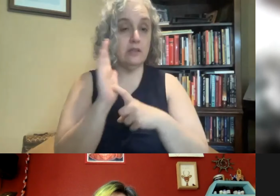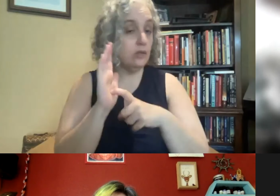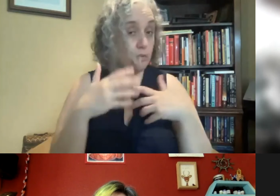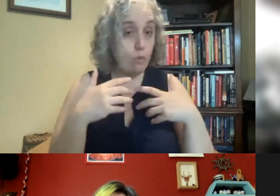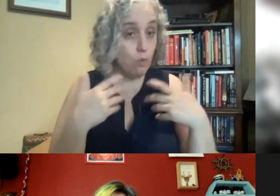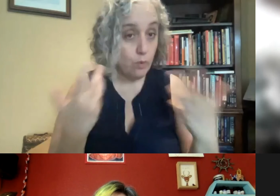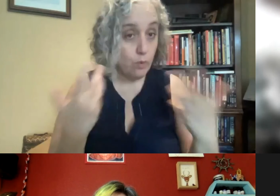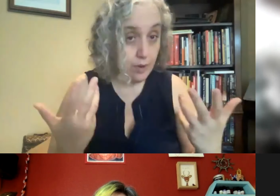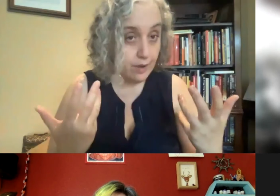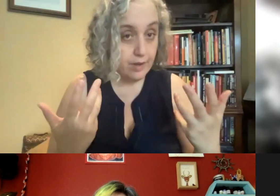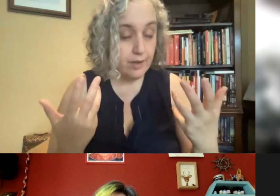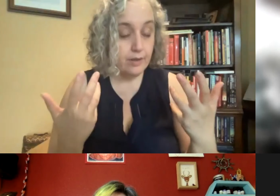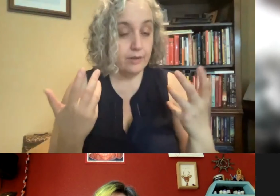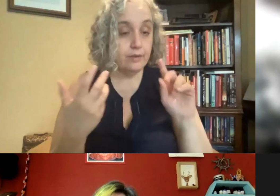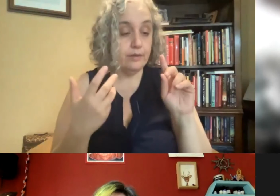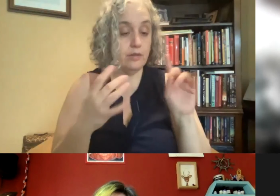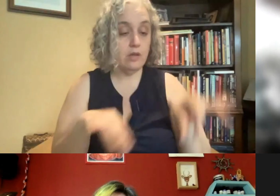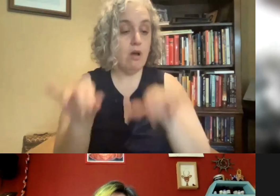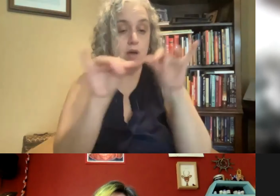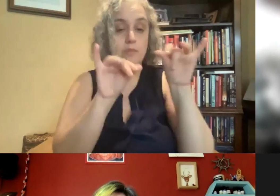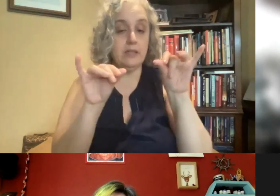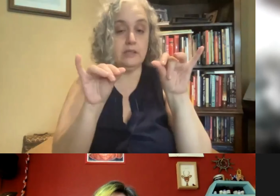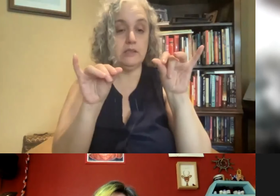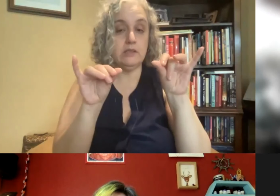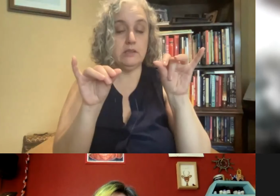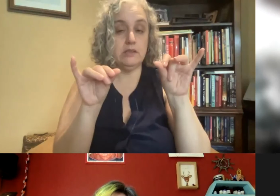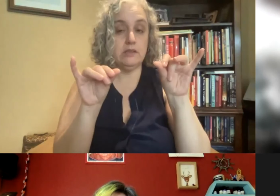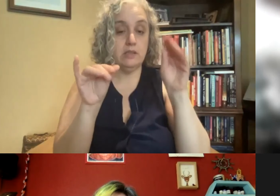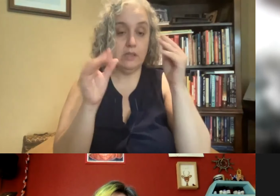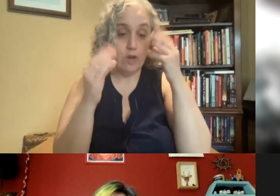the only common data point with respect to people with